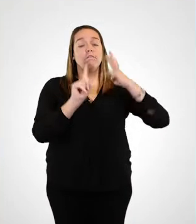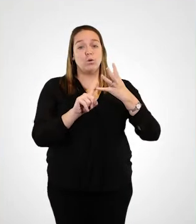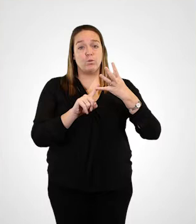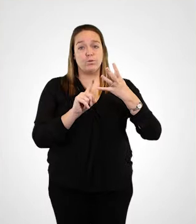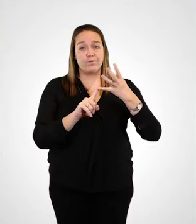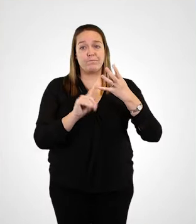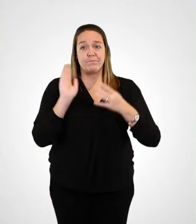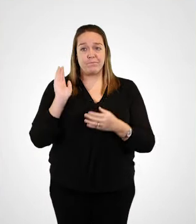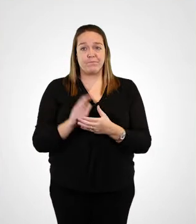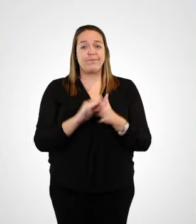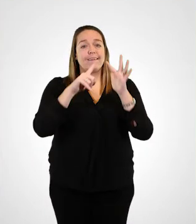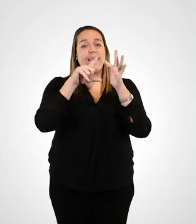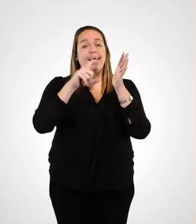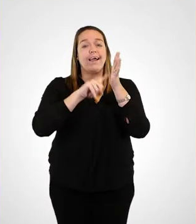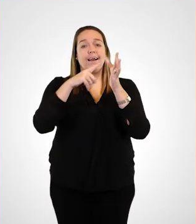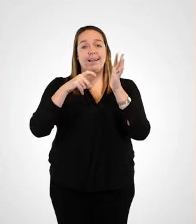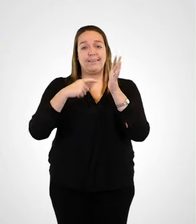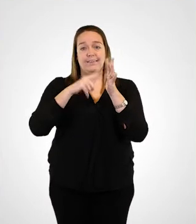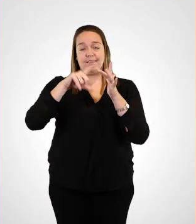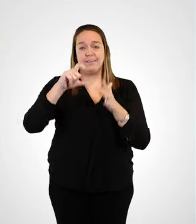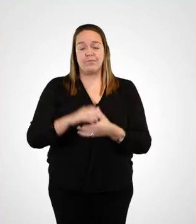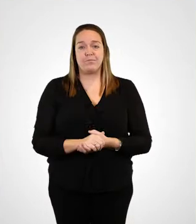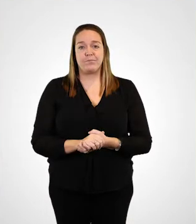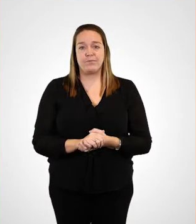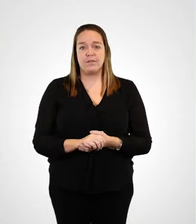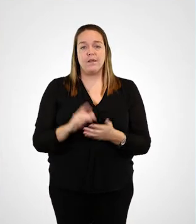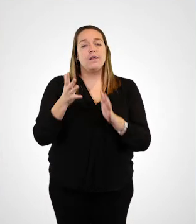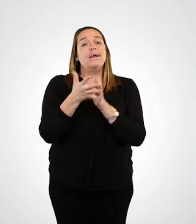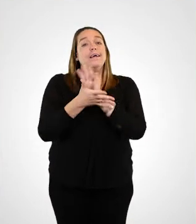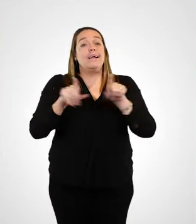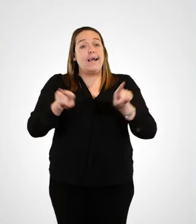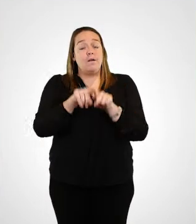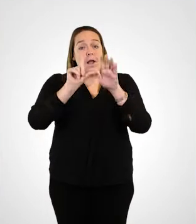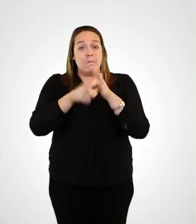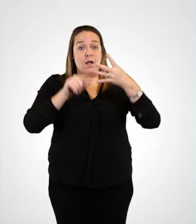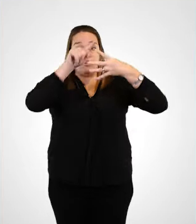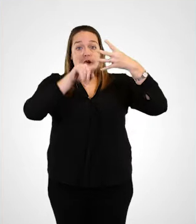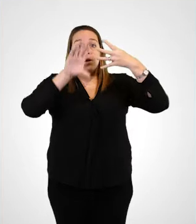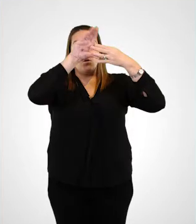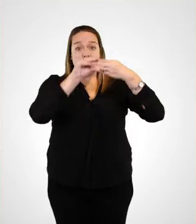And finally, the fourth approach is eclectic in which we simultaneously